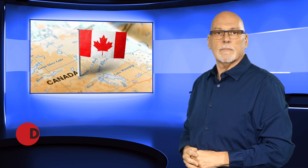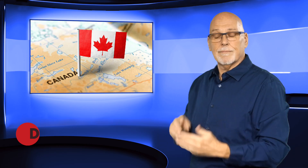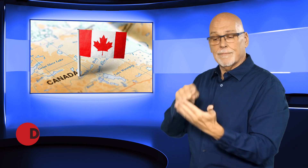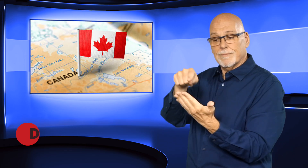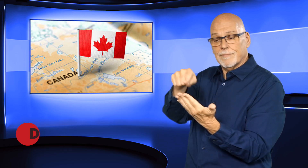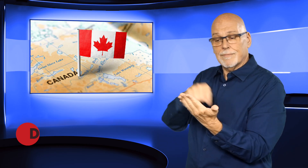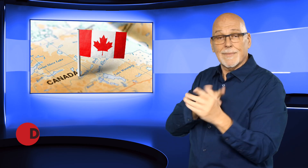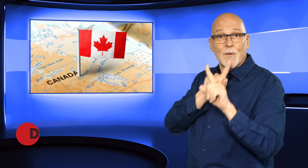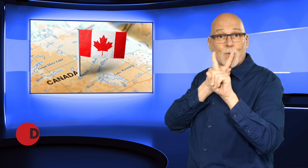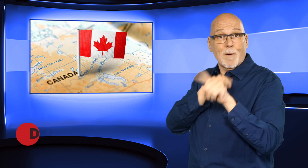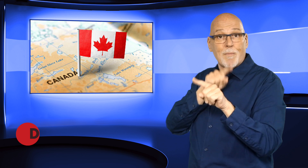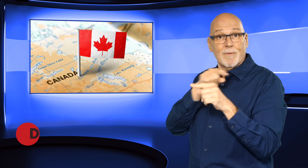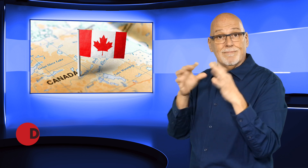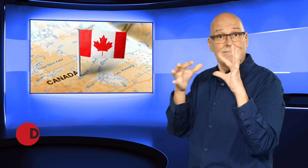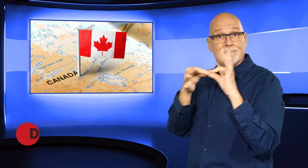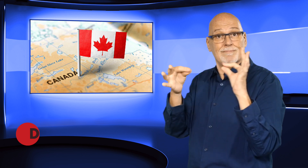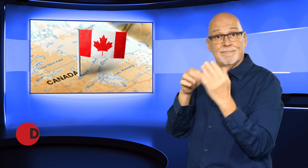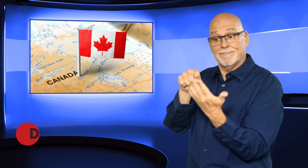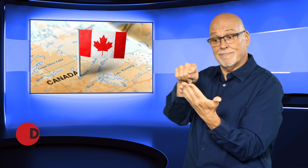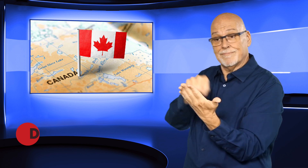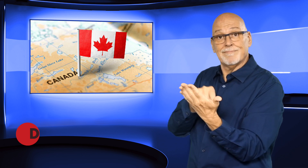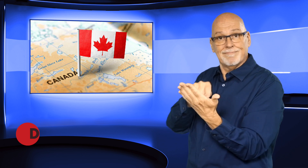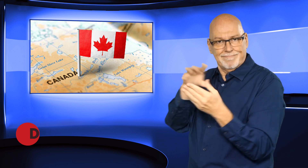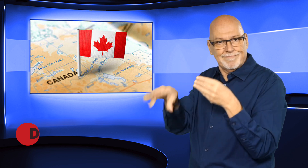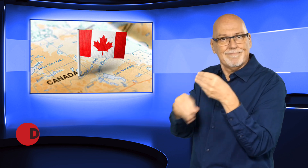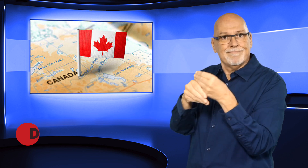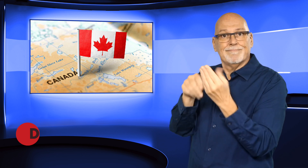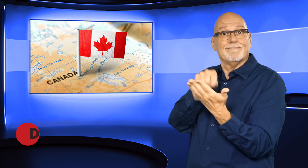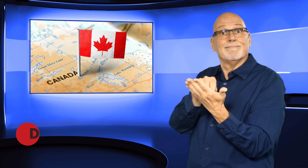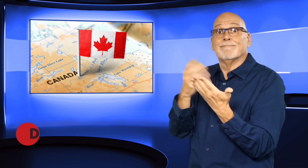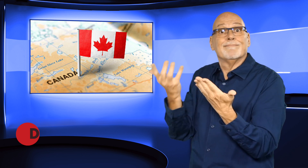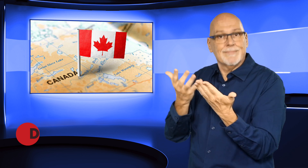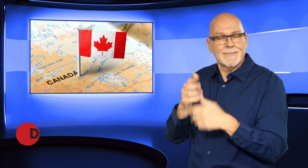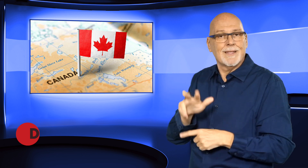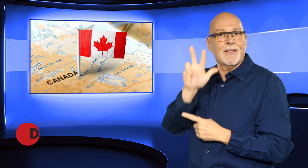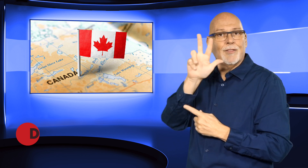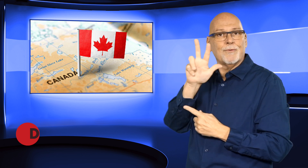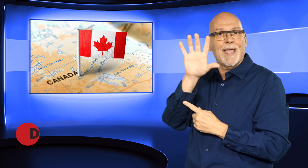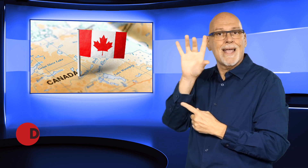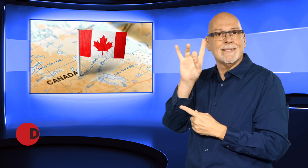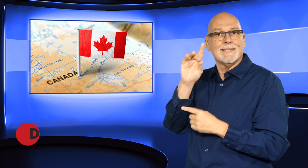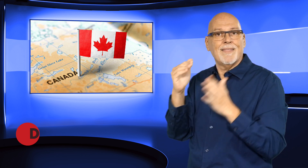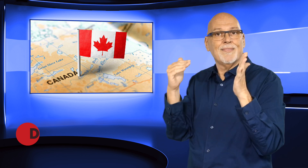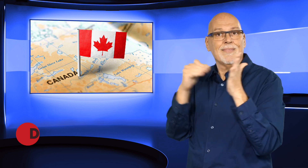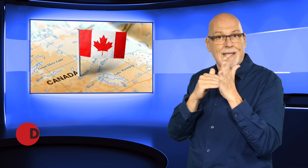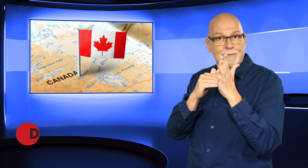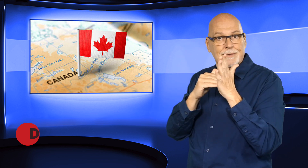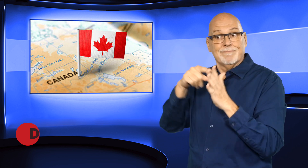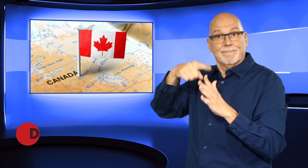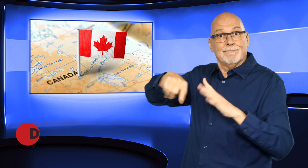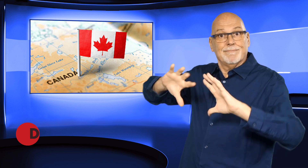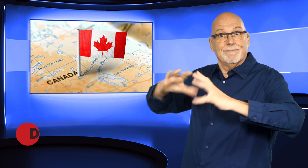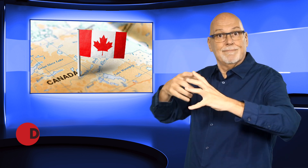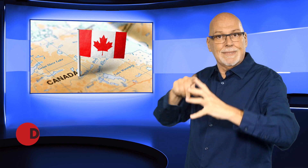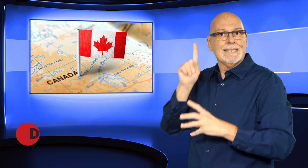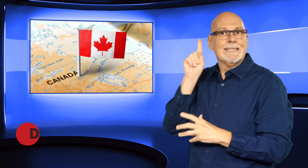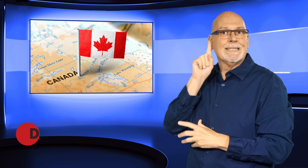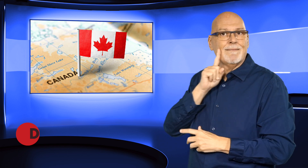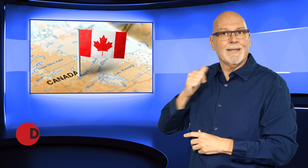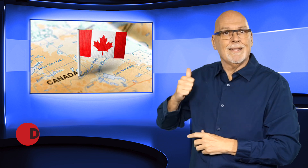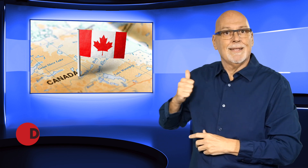The report says in addition to 38,000 Deaf Canadians